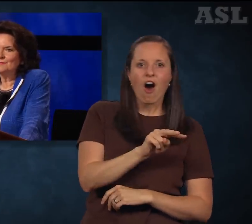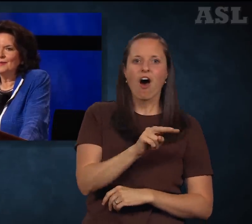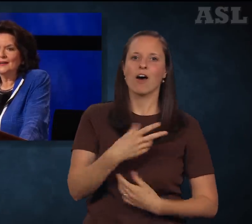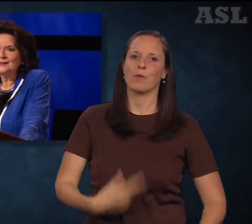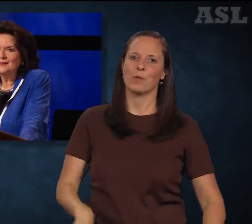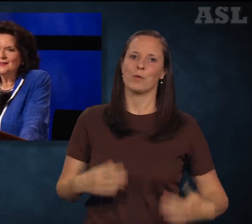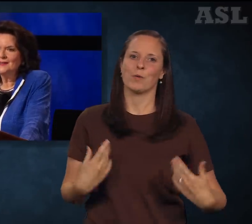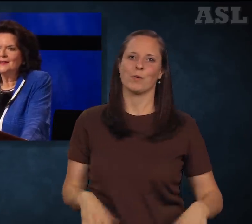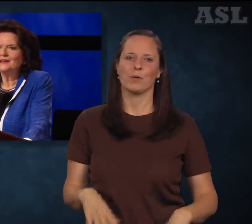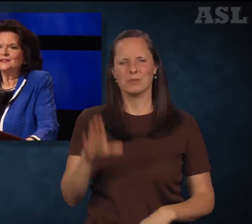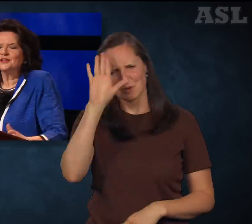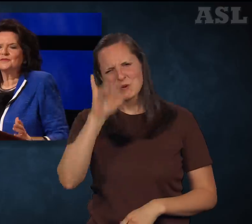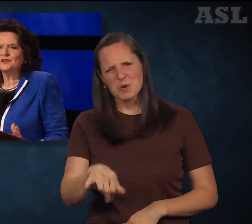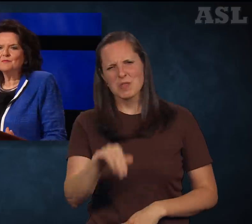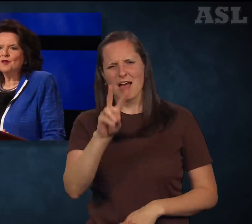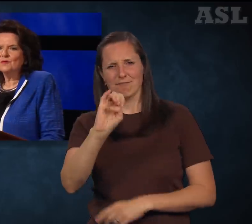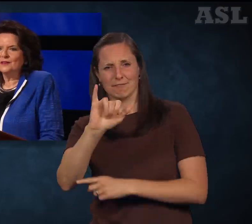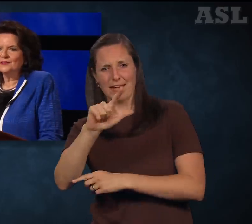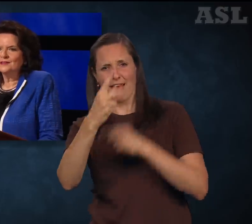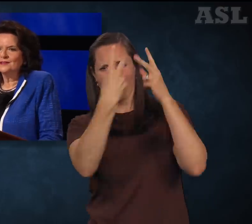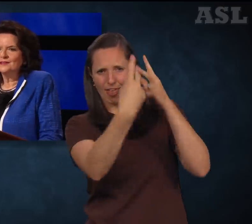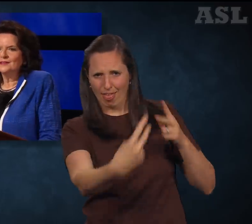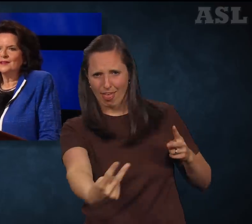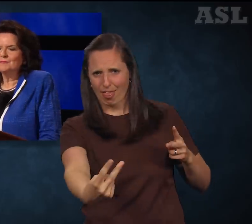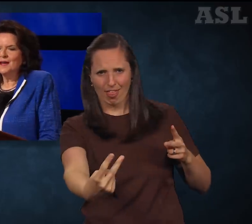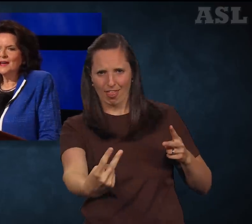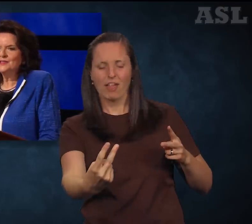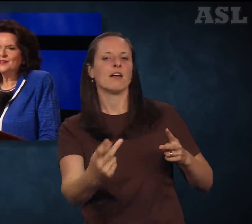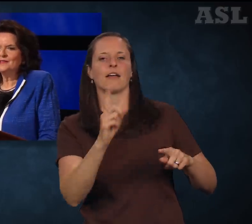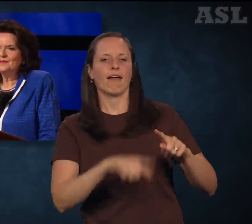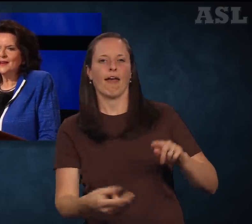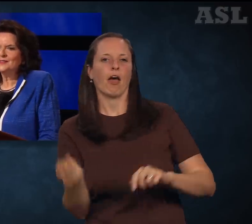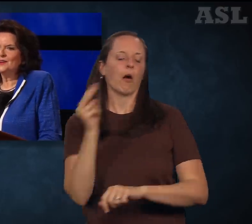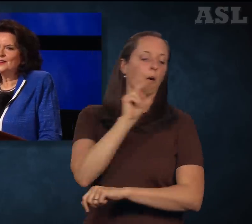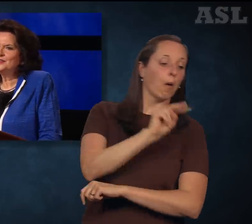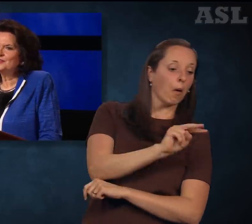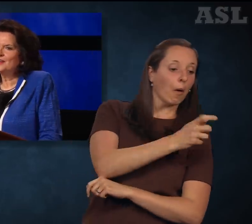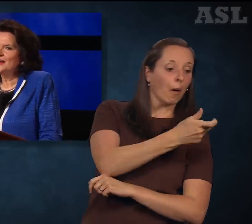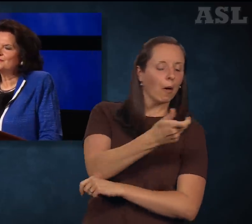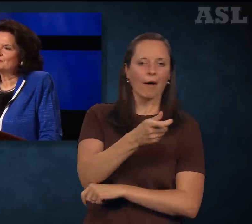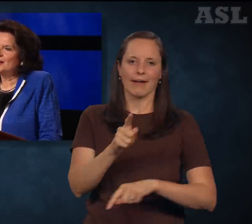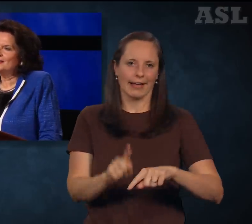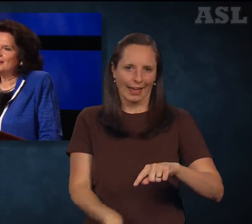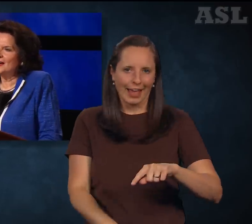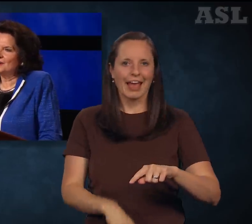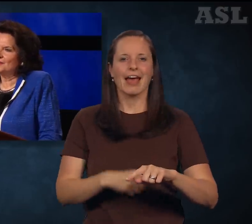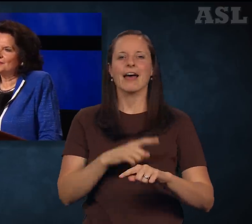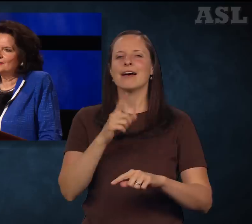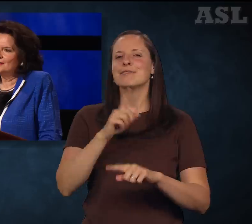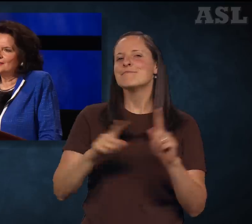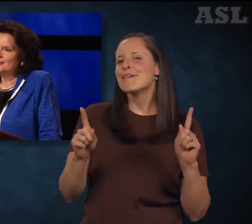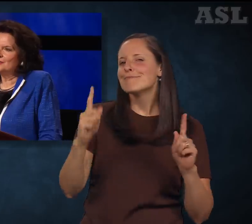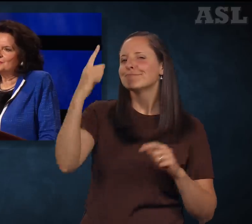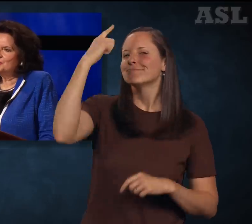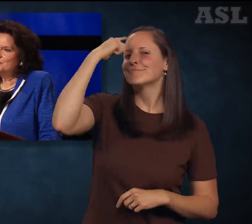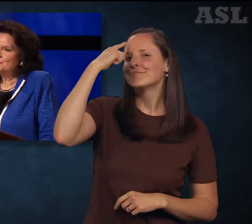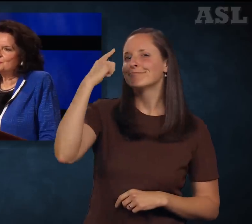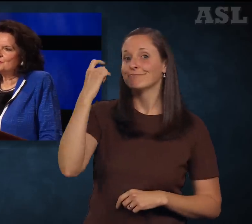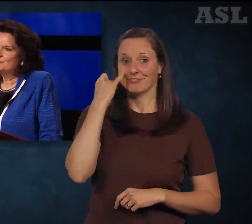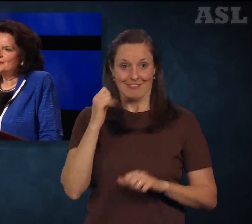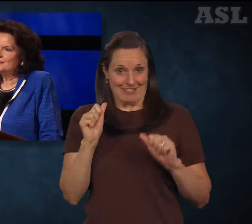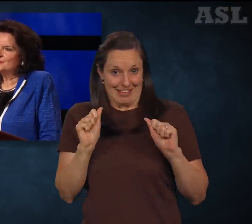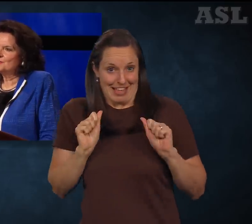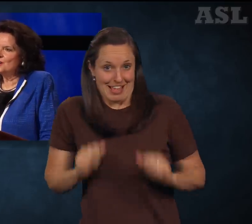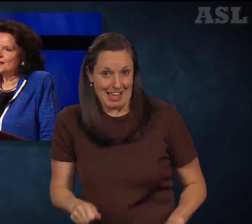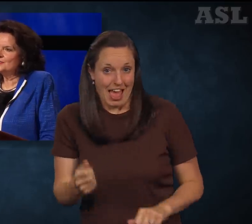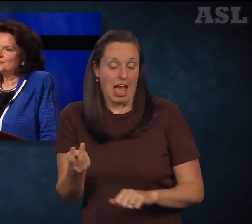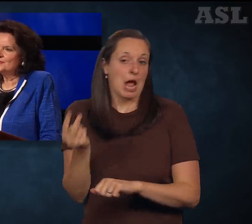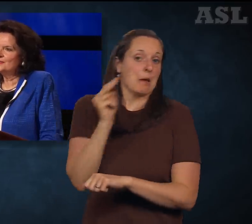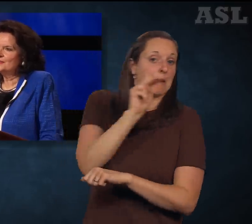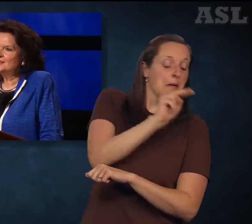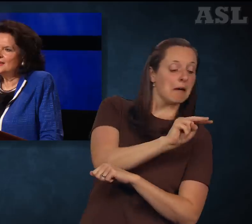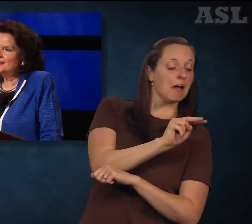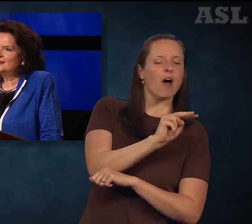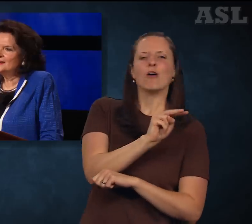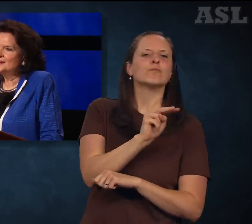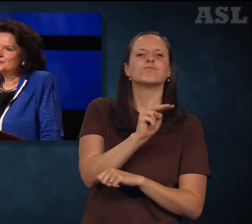OVER THOSE MEMORIES.